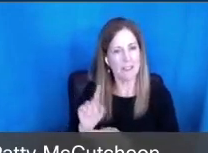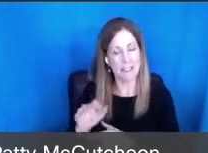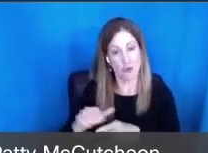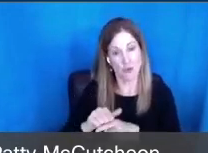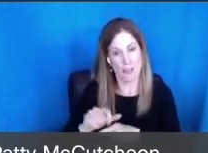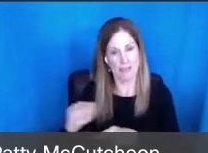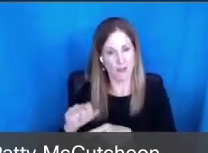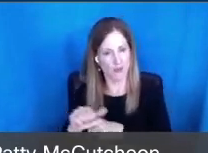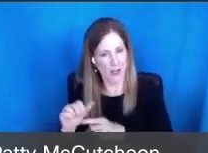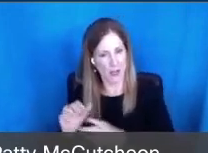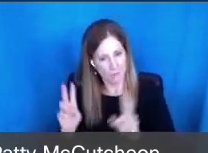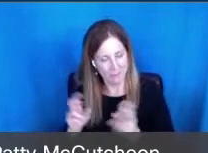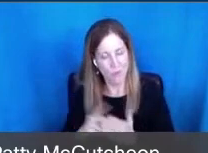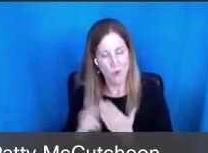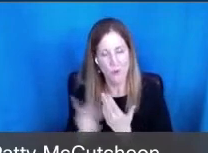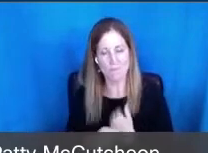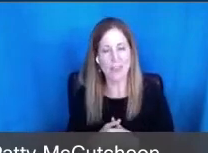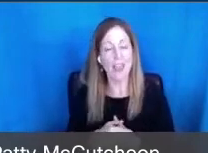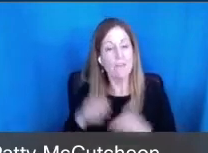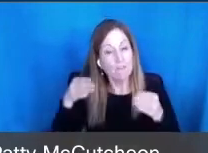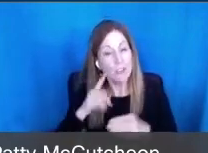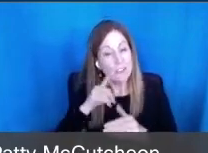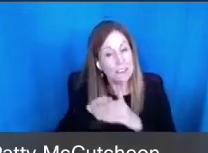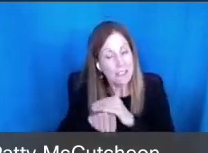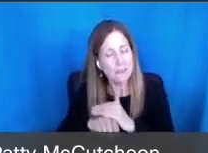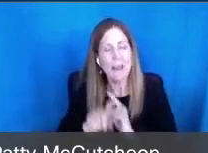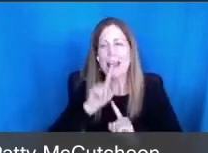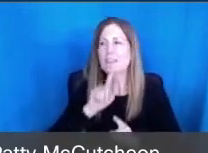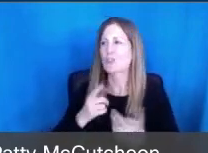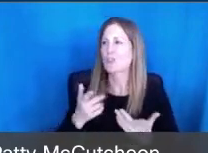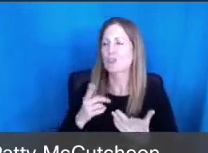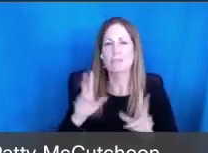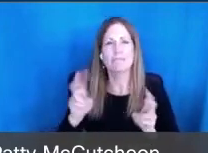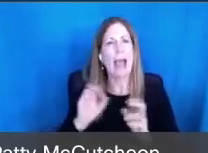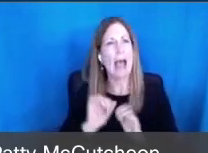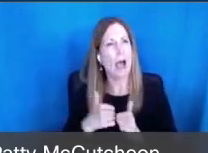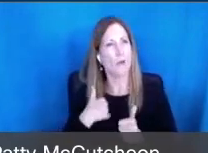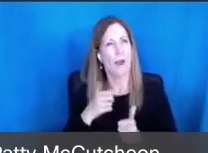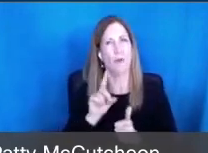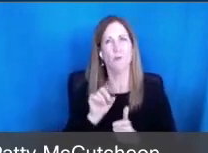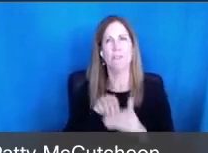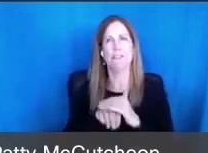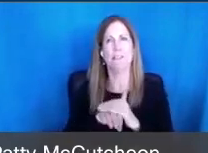on the importance of accessibility, and answers that "How do I actually do accessibility in Captivate" question